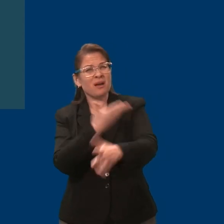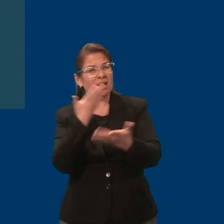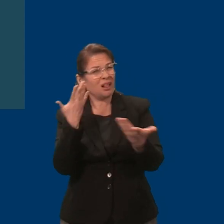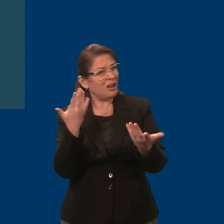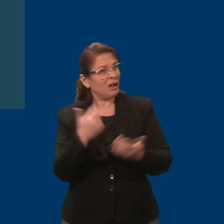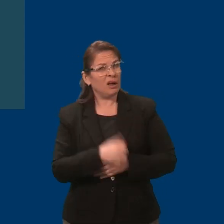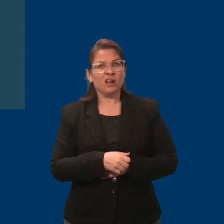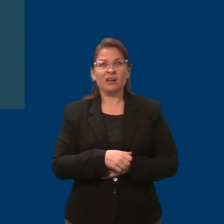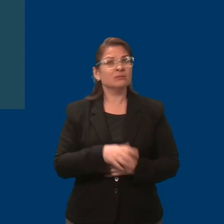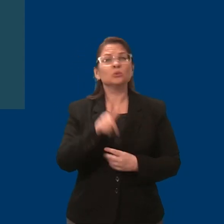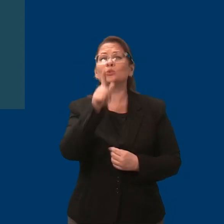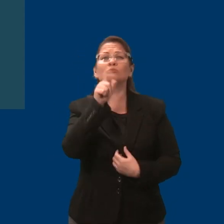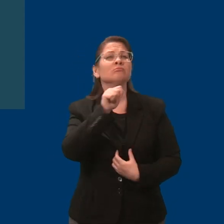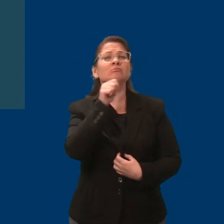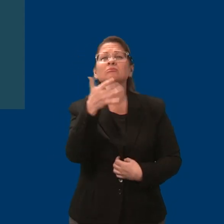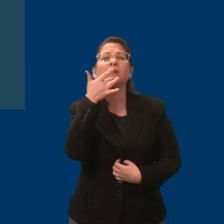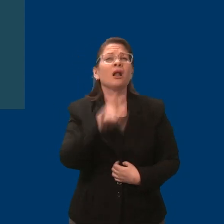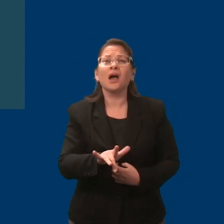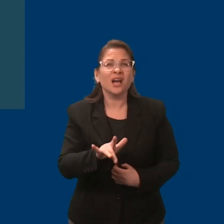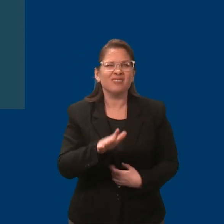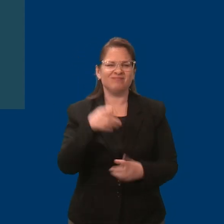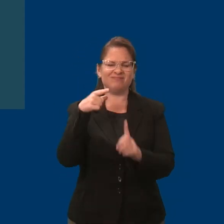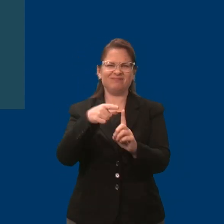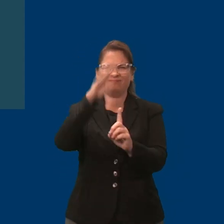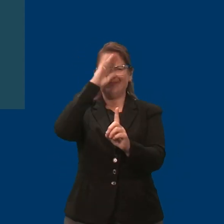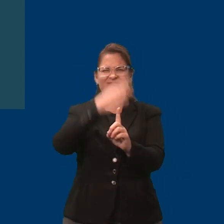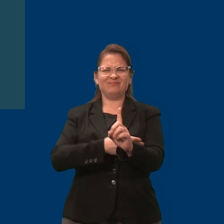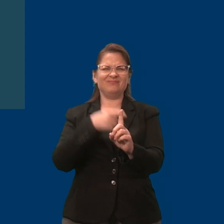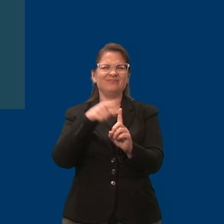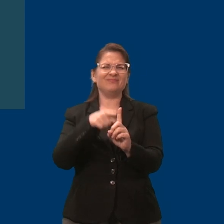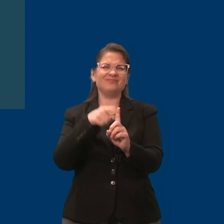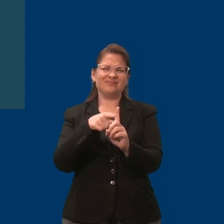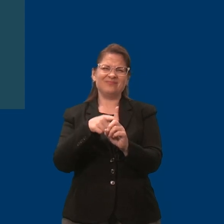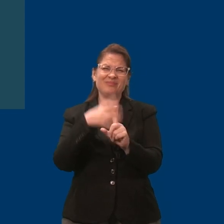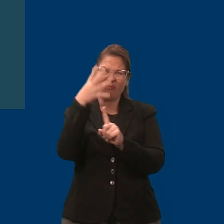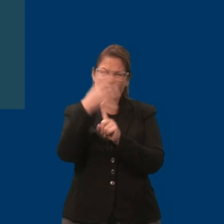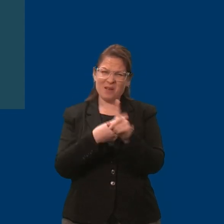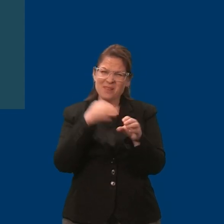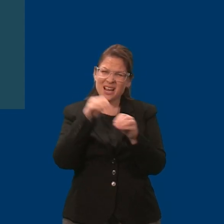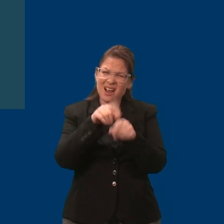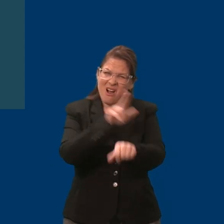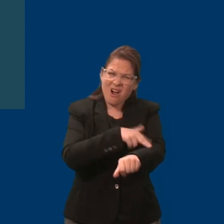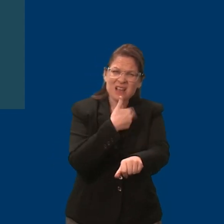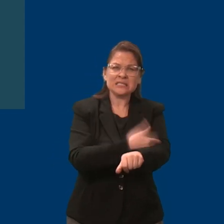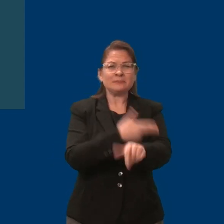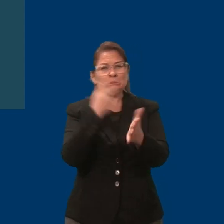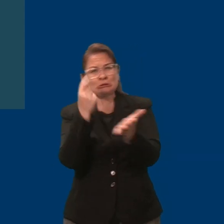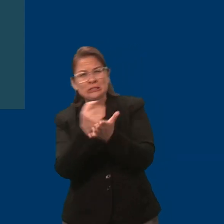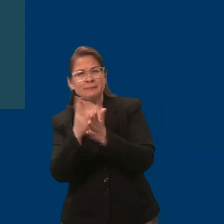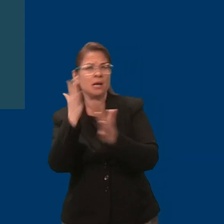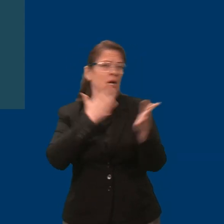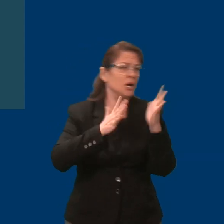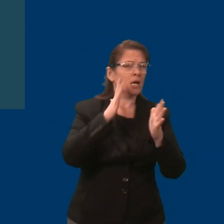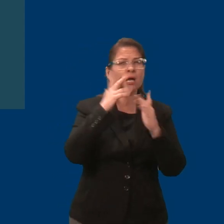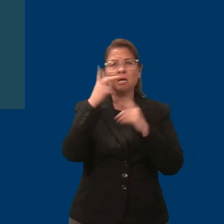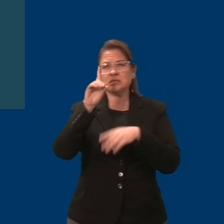Those four to six months we waited for appointments, diagnosis, medicine, and insurance approvals for treatment, the glycogen continued